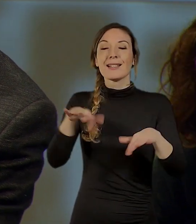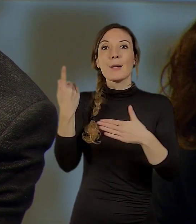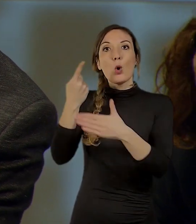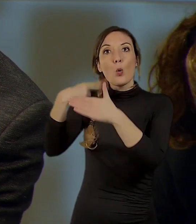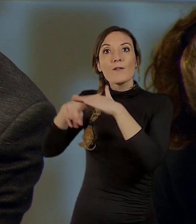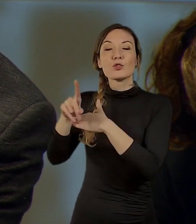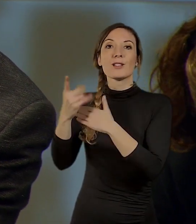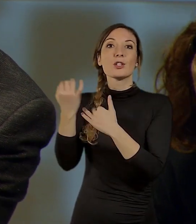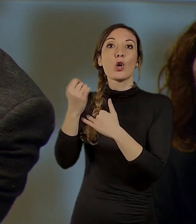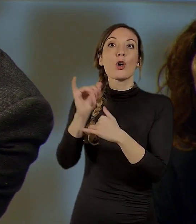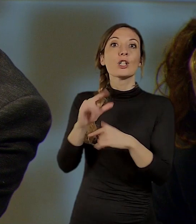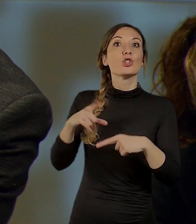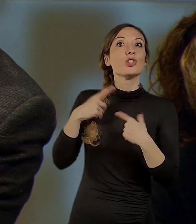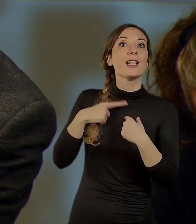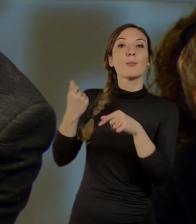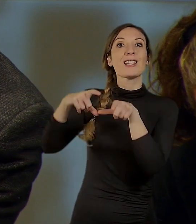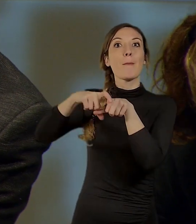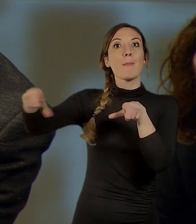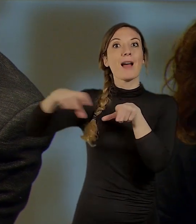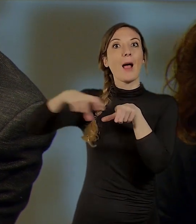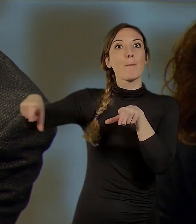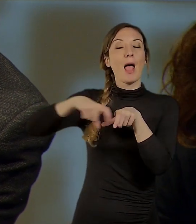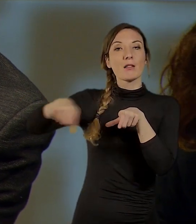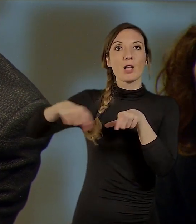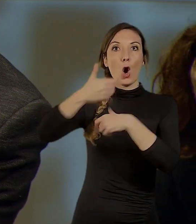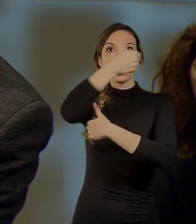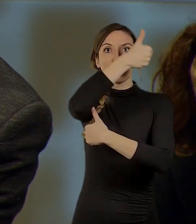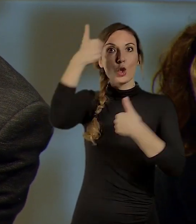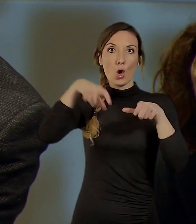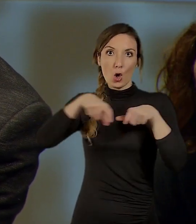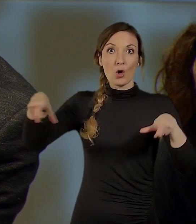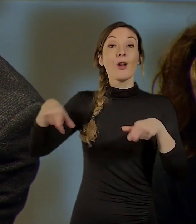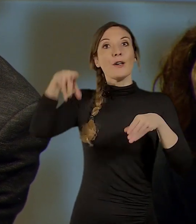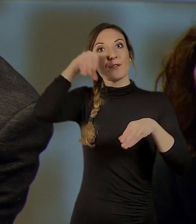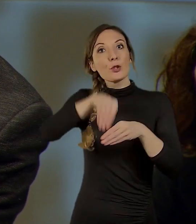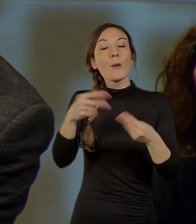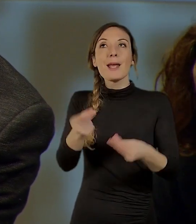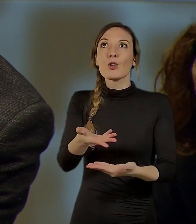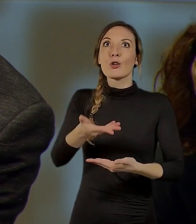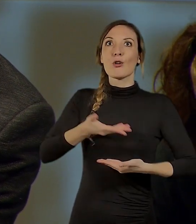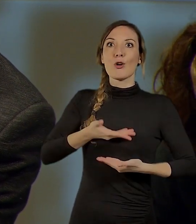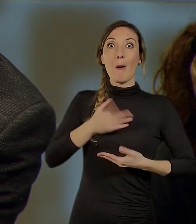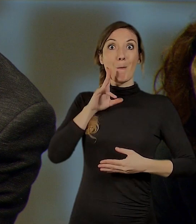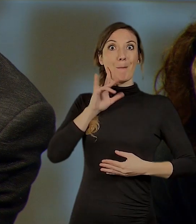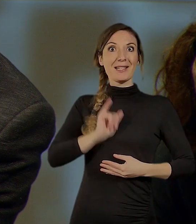So a kind of educational form of rebetong. Not just as a cosmetic visual material, but it is prescribed in the entire area.